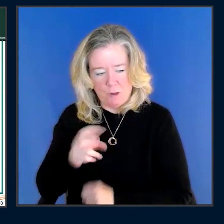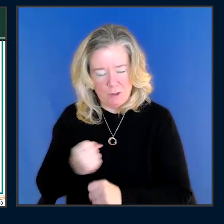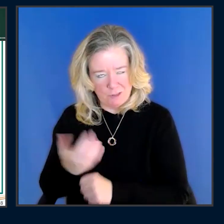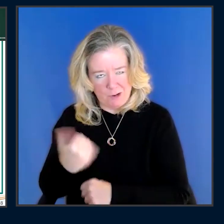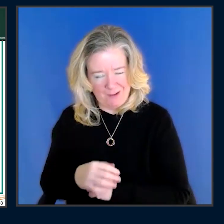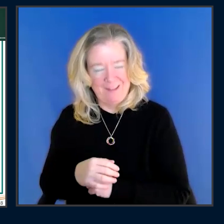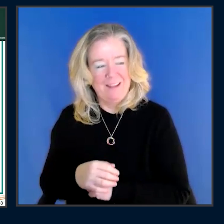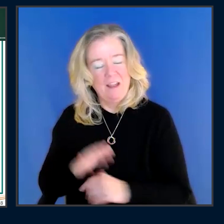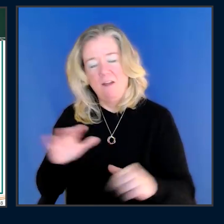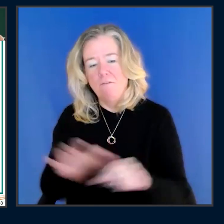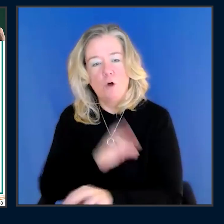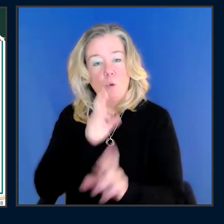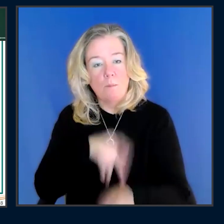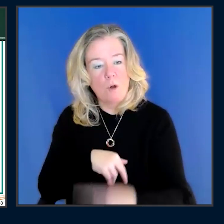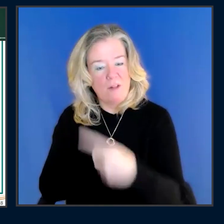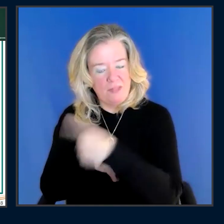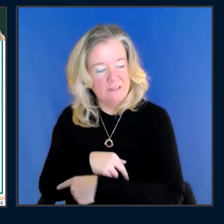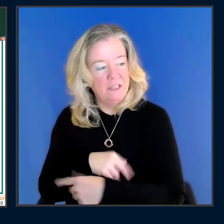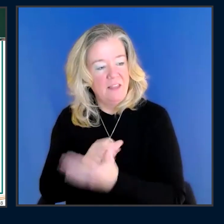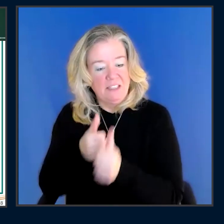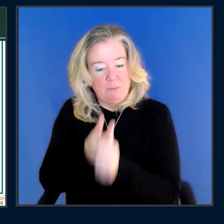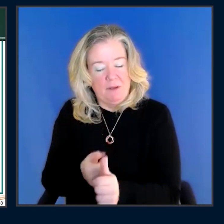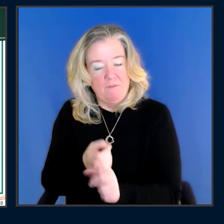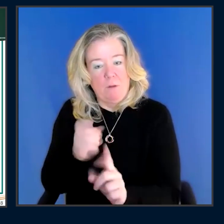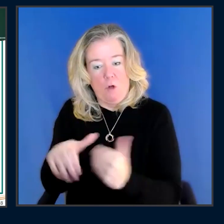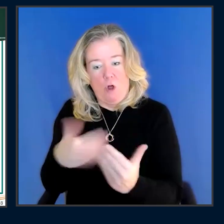This whole report is the basis of all the research.